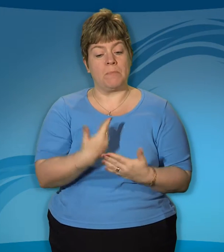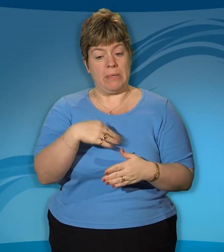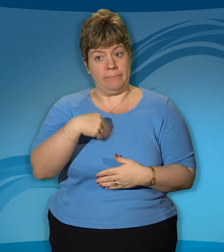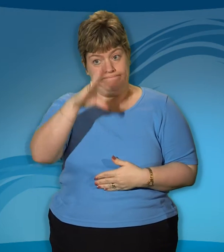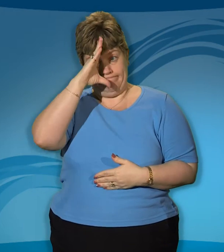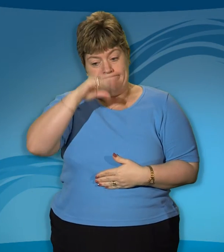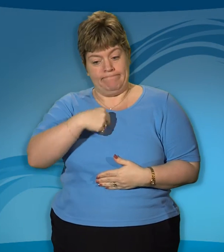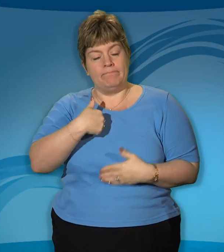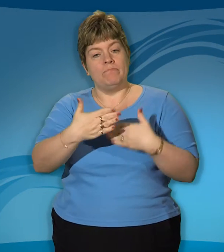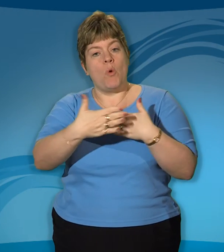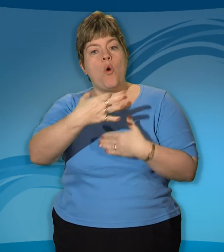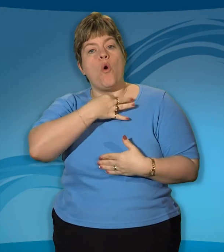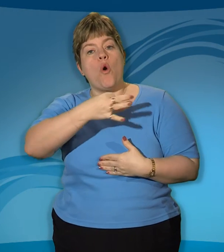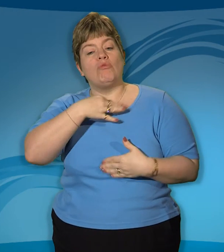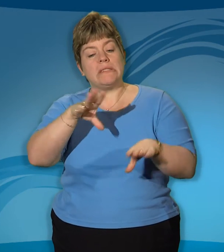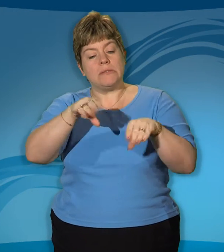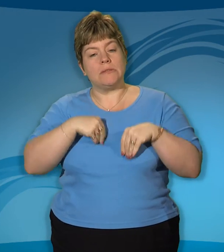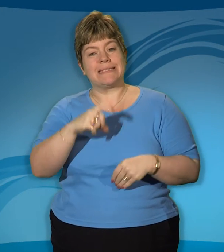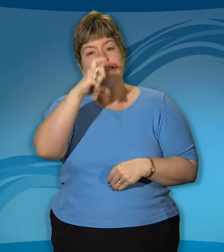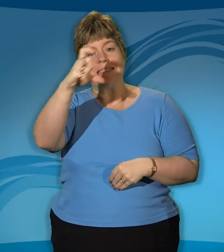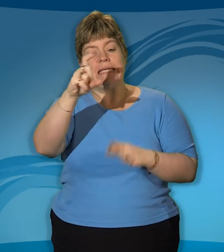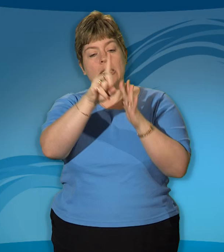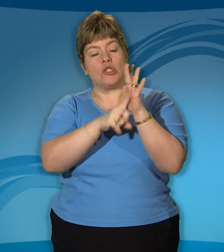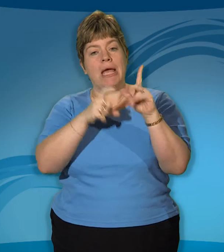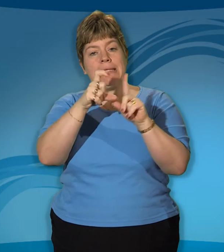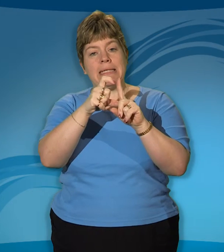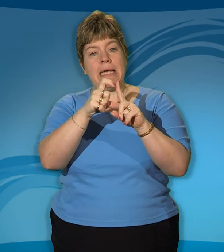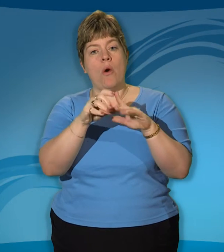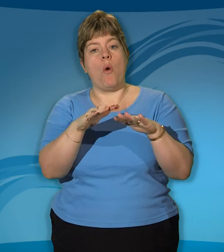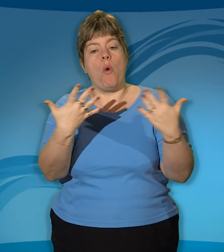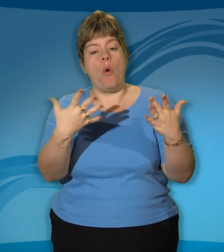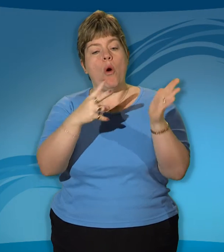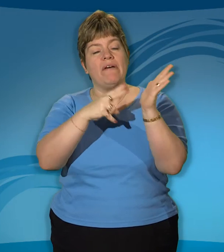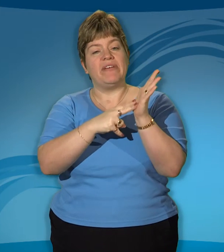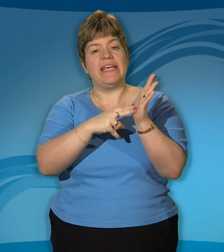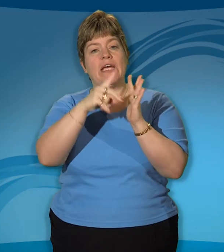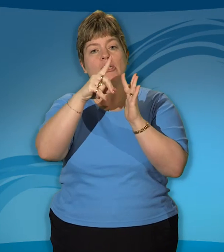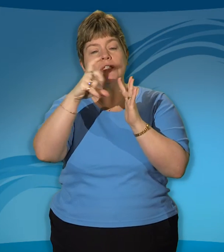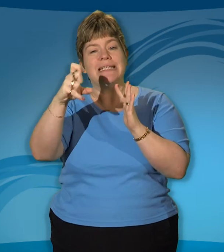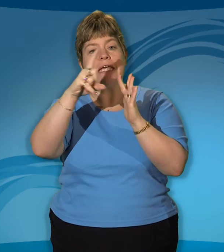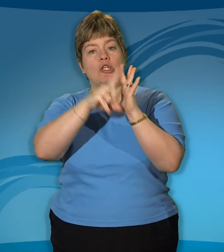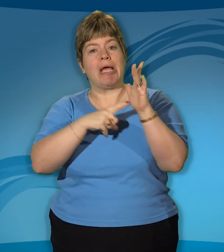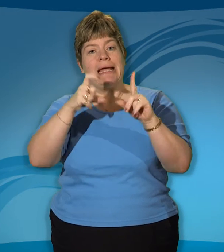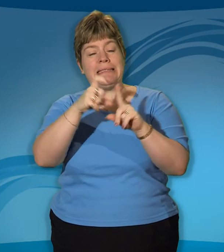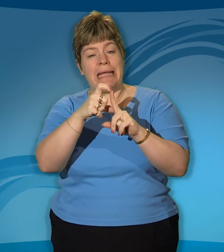Have you ever been notified that you are at increased risk of CJD or vCJD